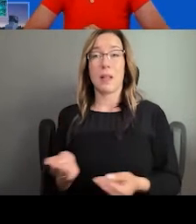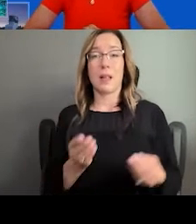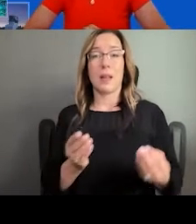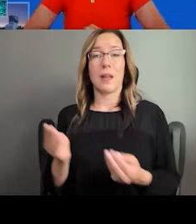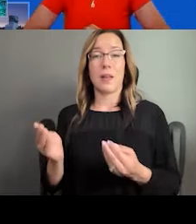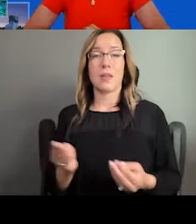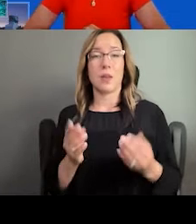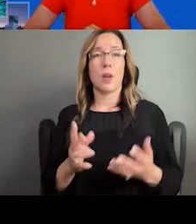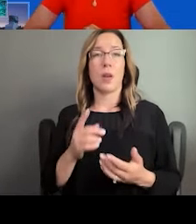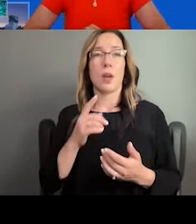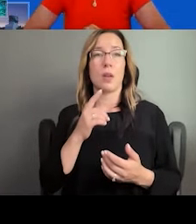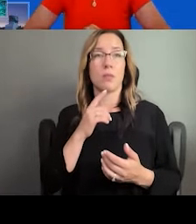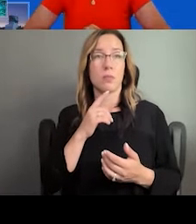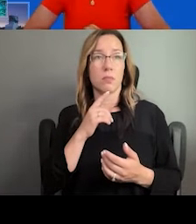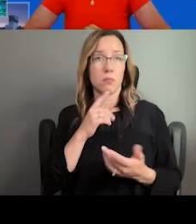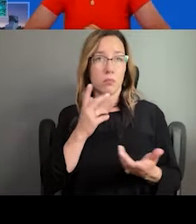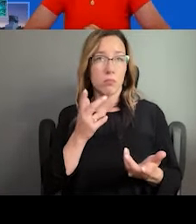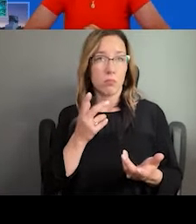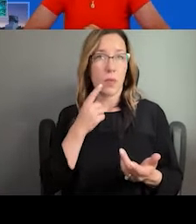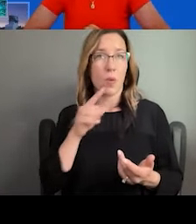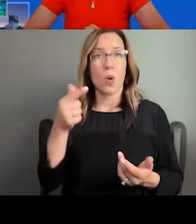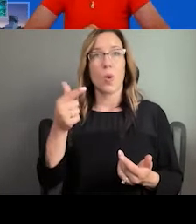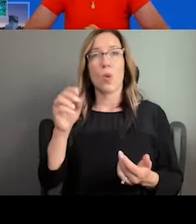It has to be submitted by an institution of